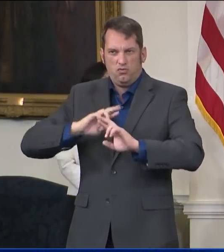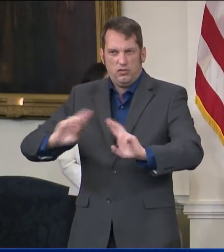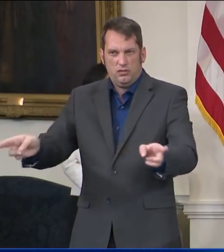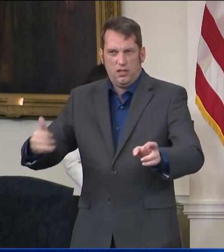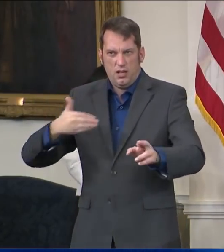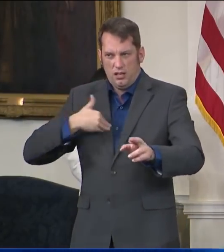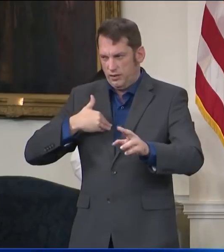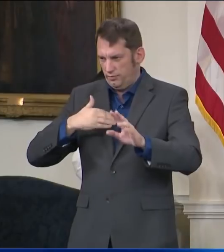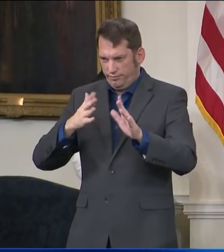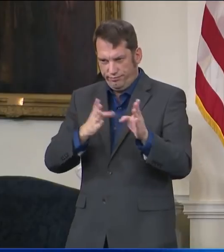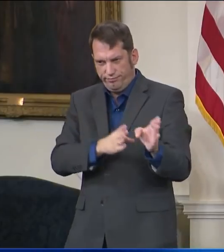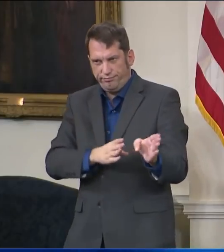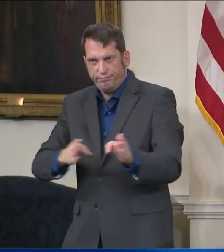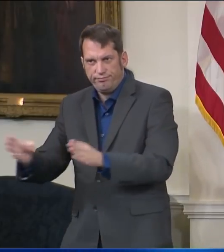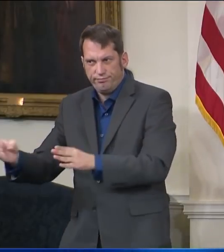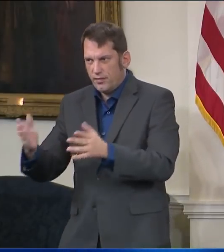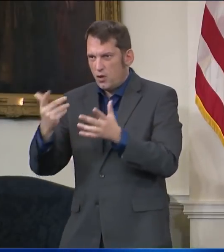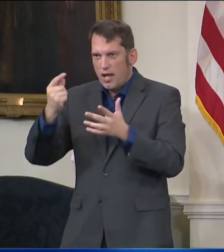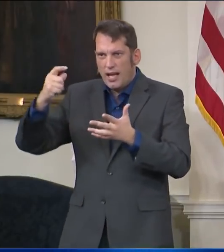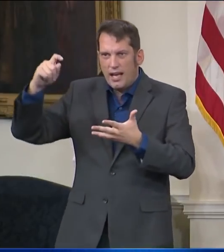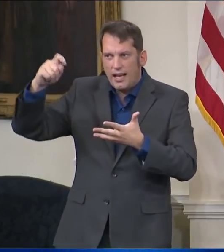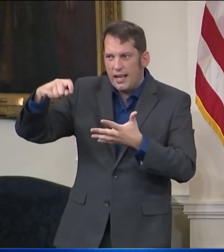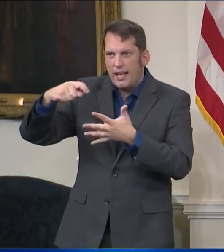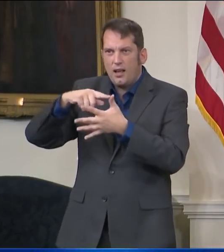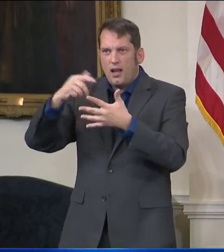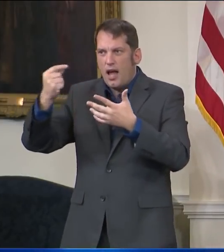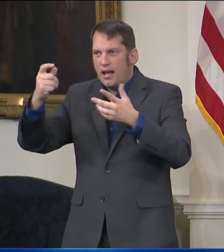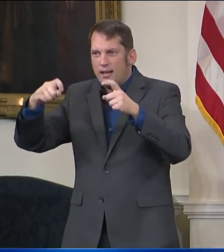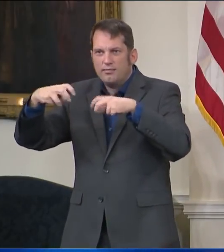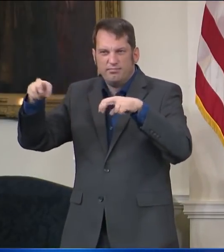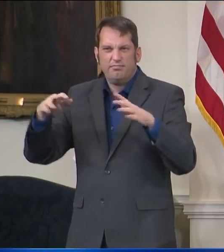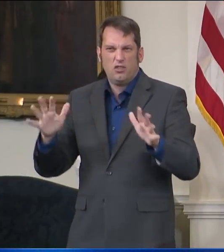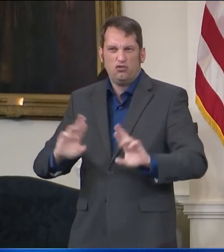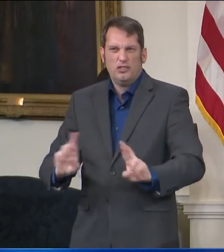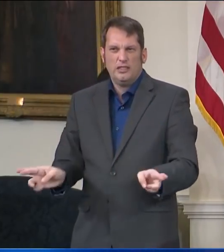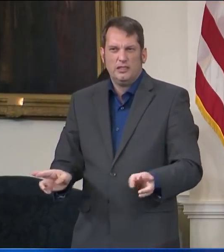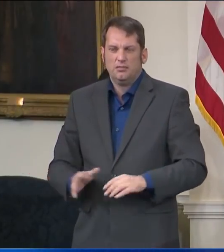UM PROGRAMMING IT’S BUILT ON SOLID TRIAGE AND DISASTER MANAGEMENT PRINCIPLES.